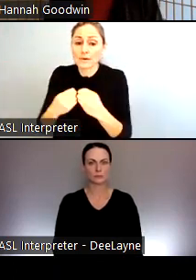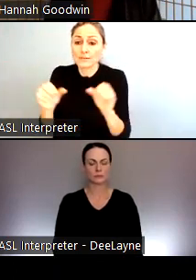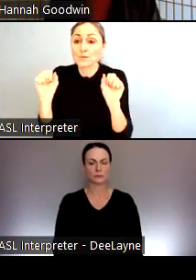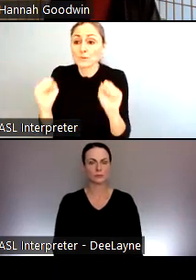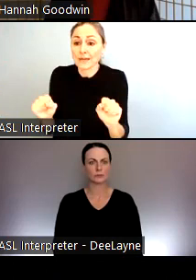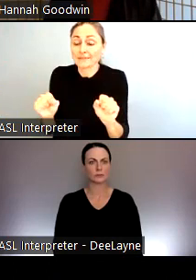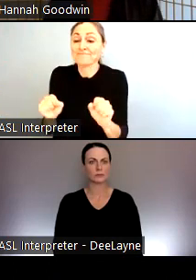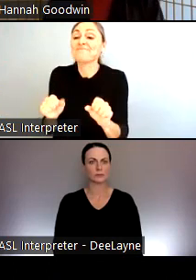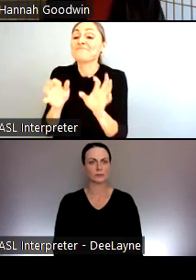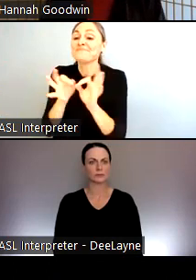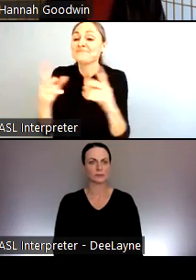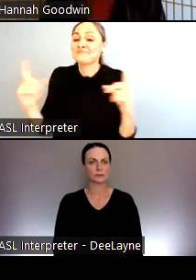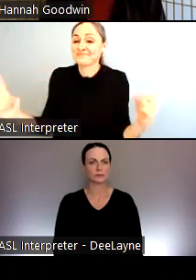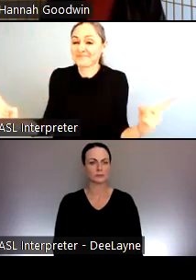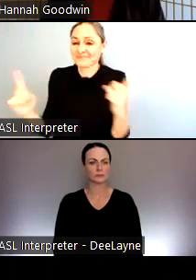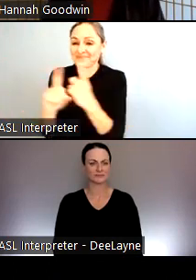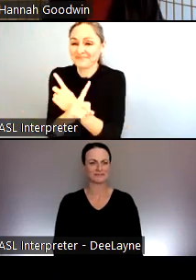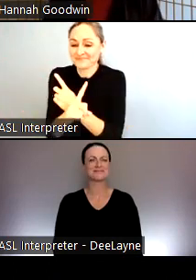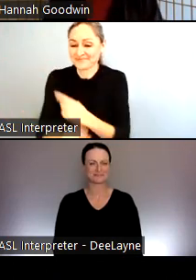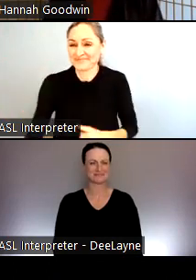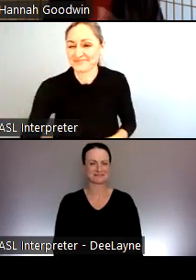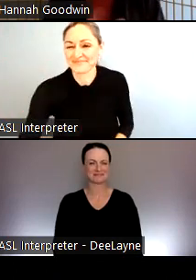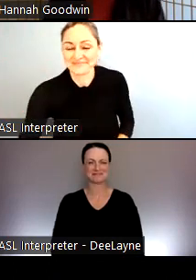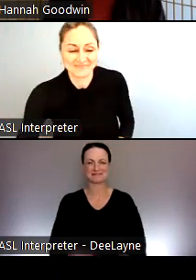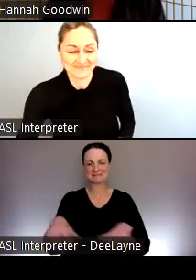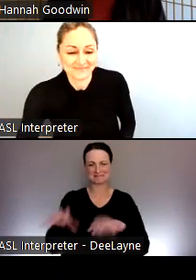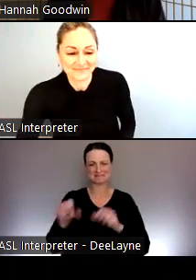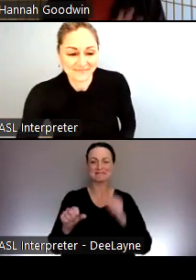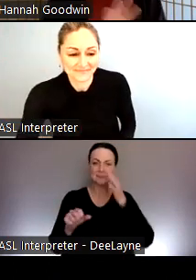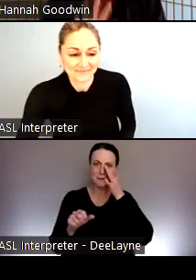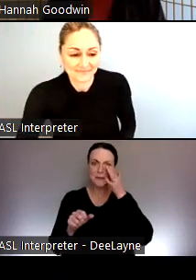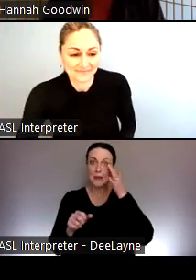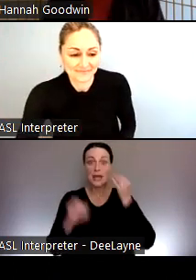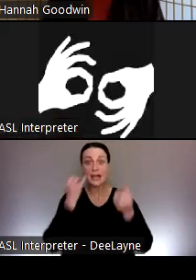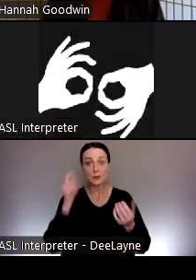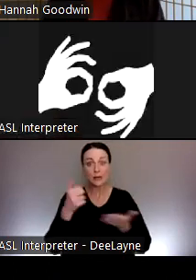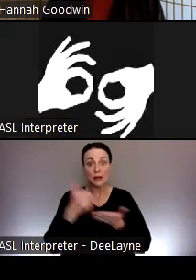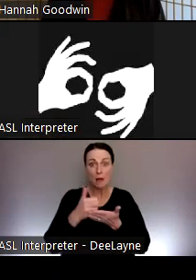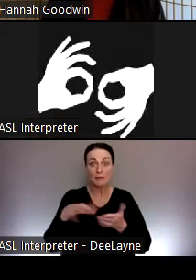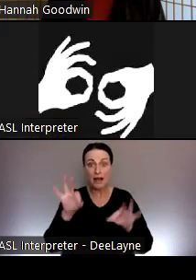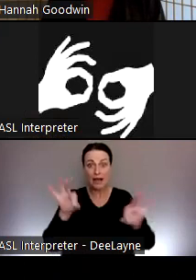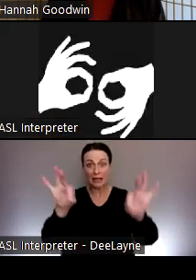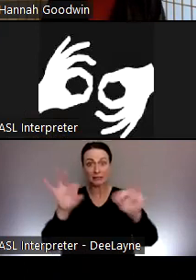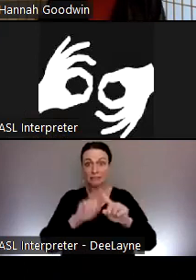but you need help finding those contacts or you haven't finished the conversation. Anything like that is absolutely fine.